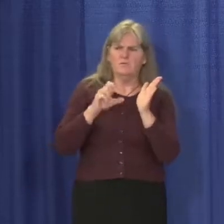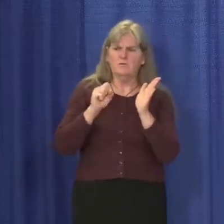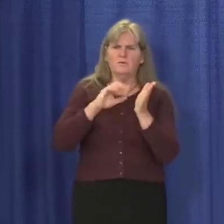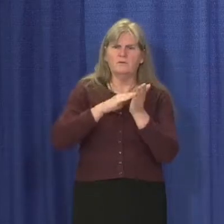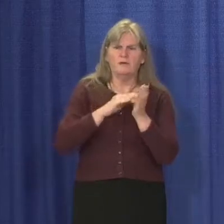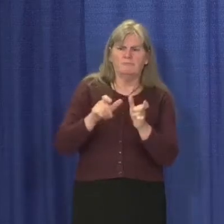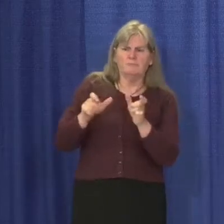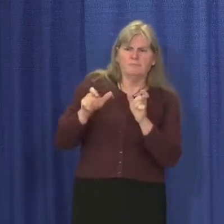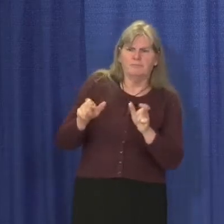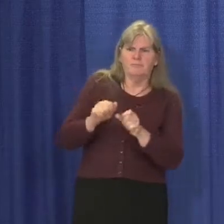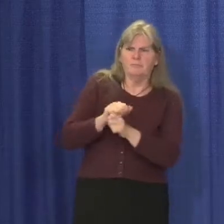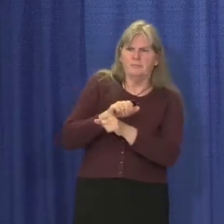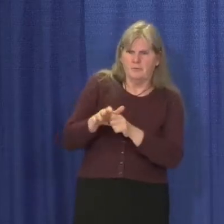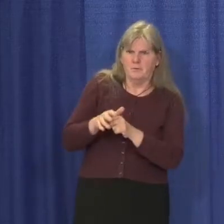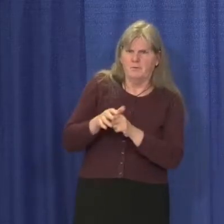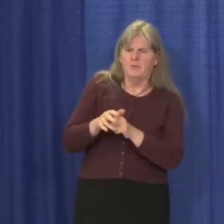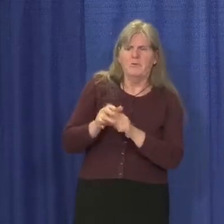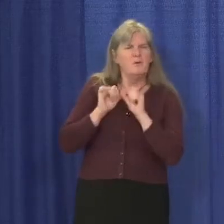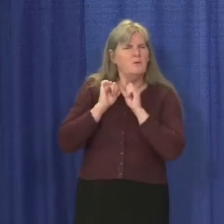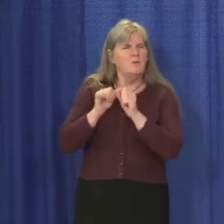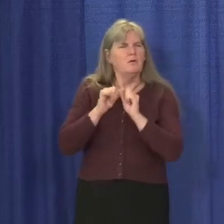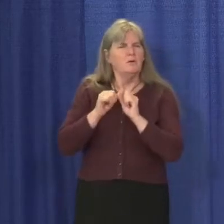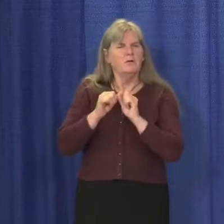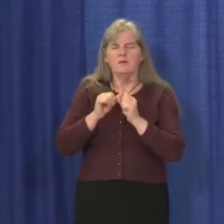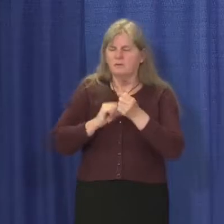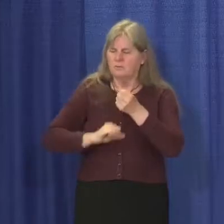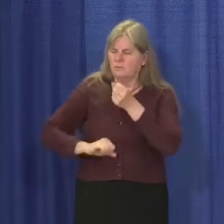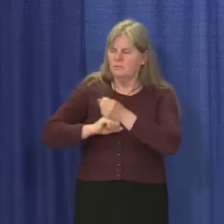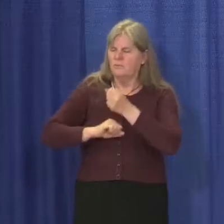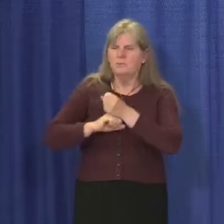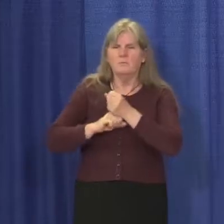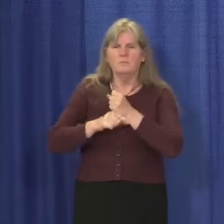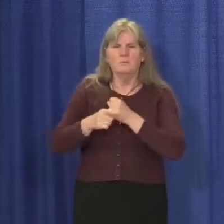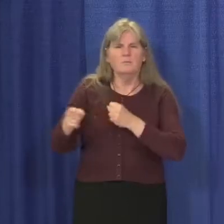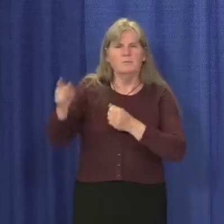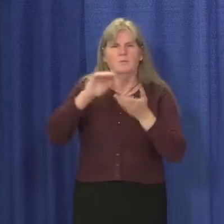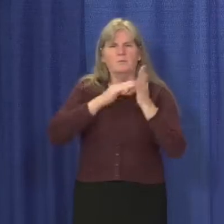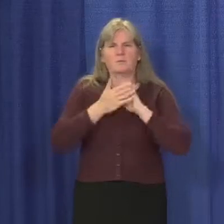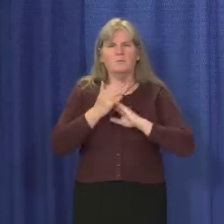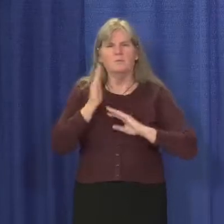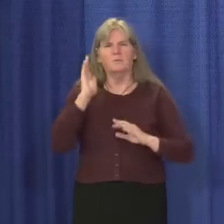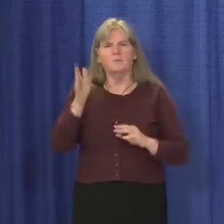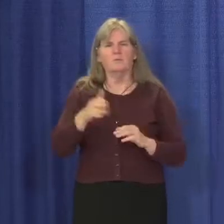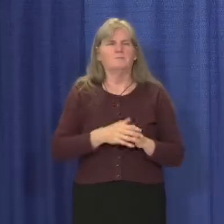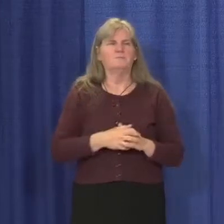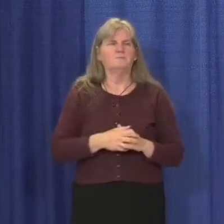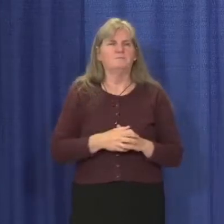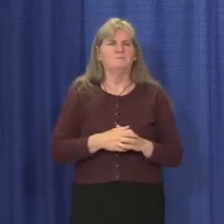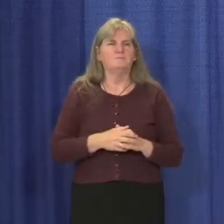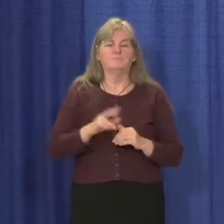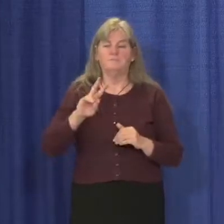work side-by-side to protect them when there is a threat. Pat: Do you have a second